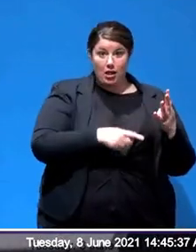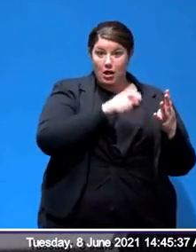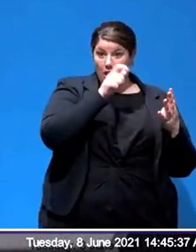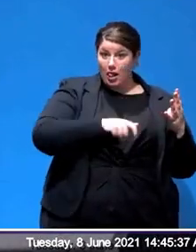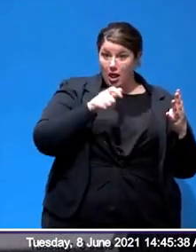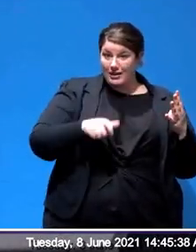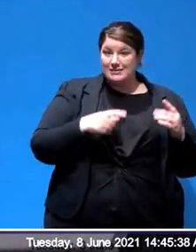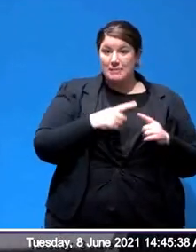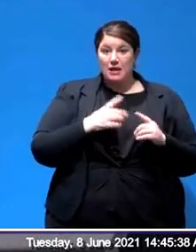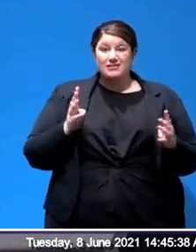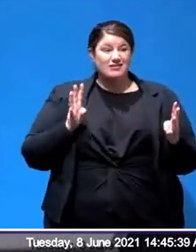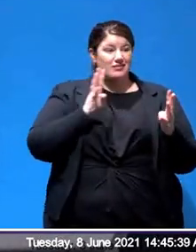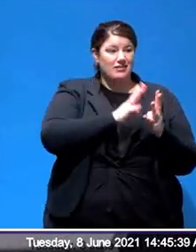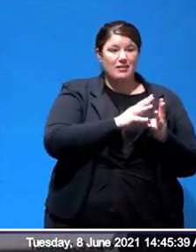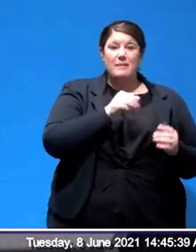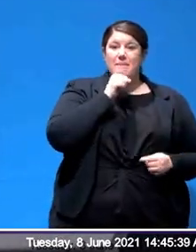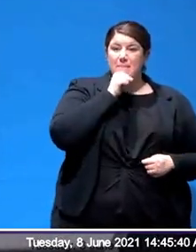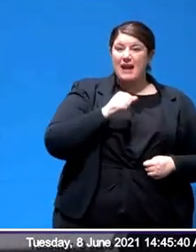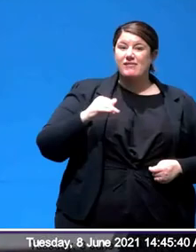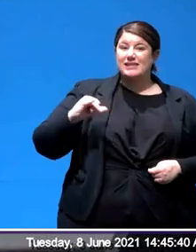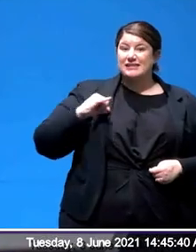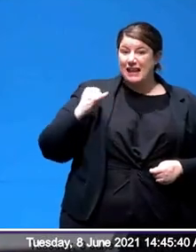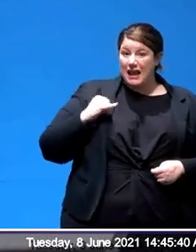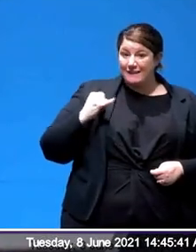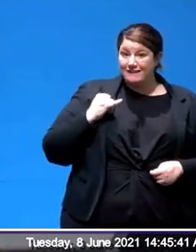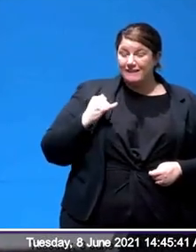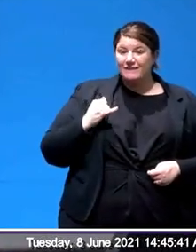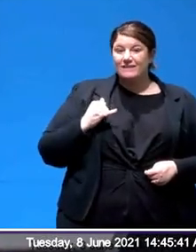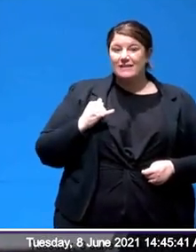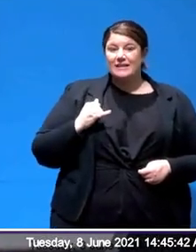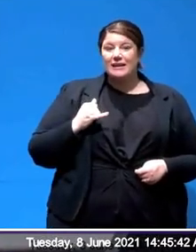some of the cleaning probably could be done better.